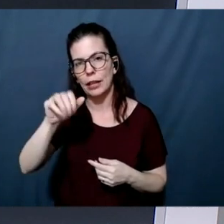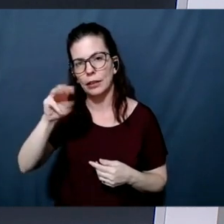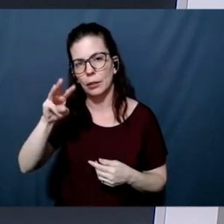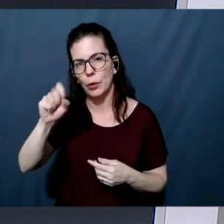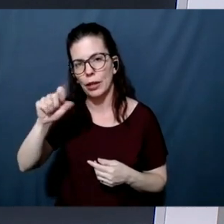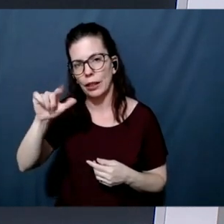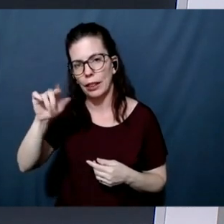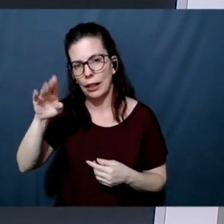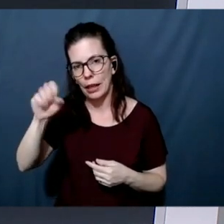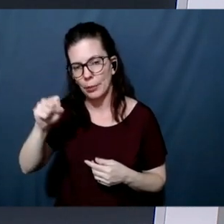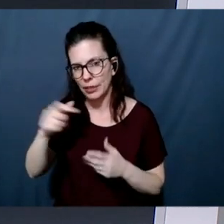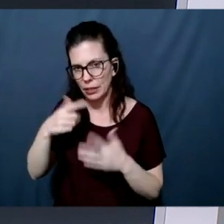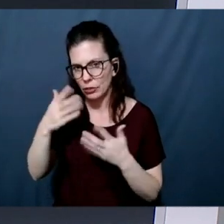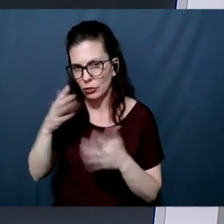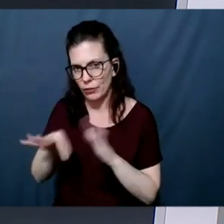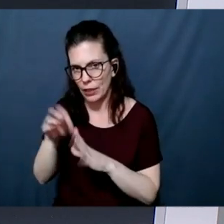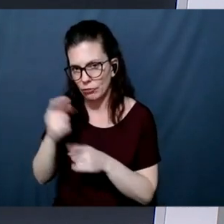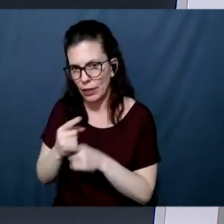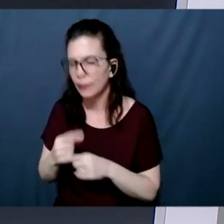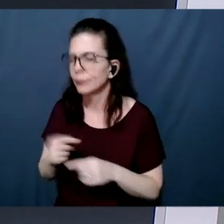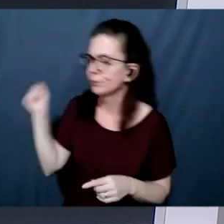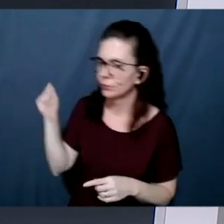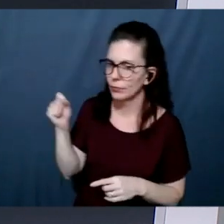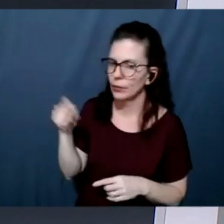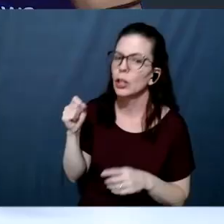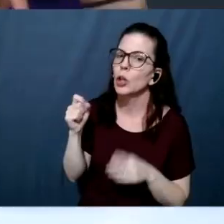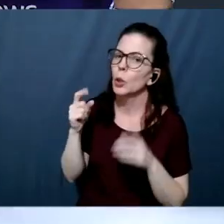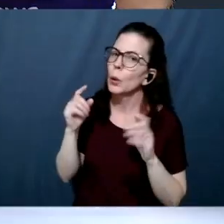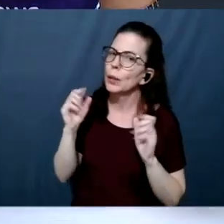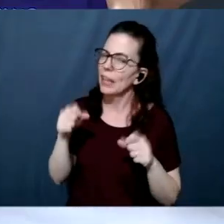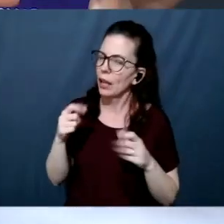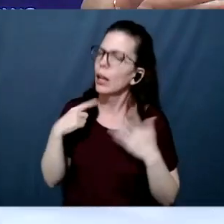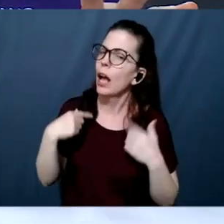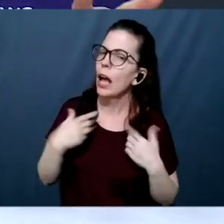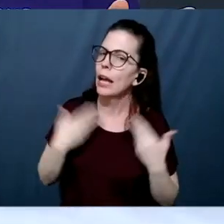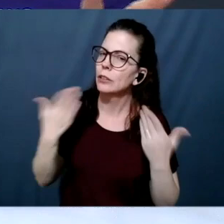You can, I would Google Greengrass software catalog.